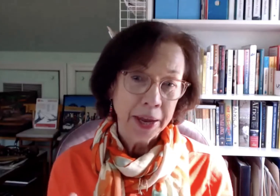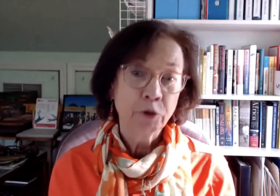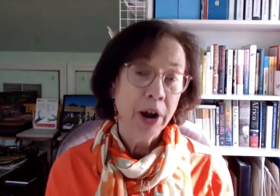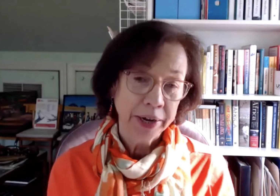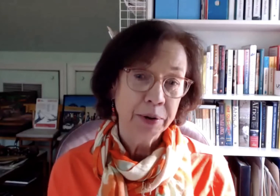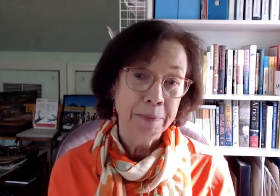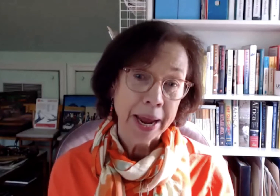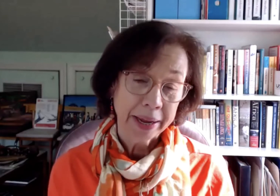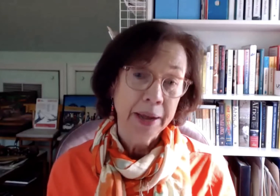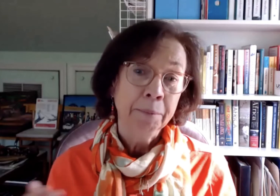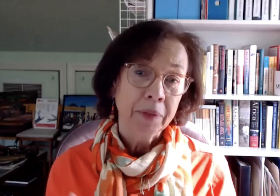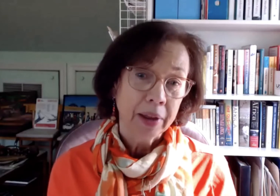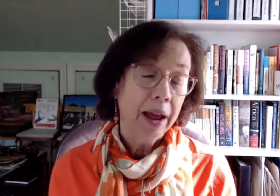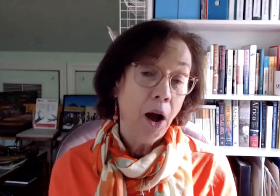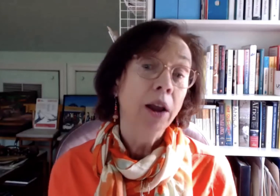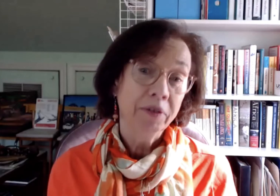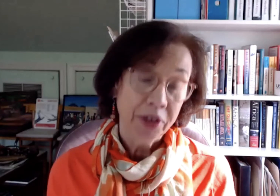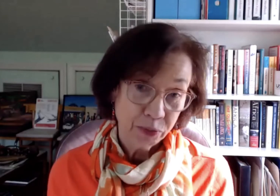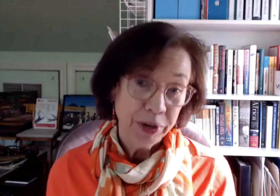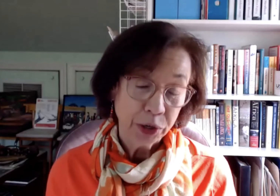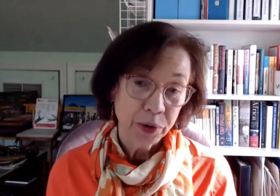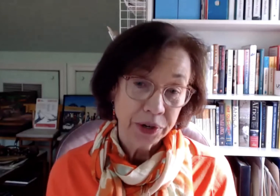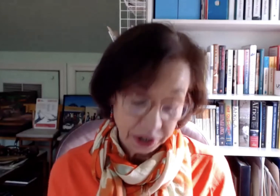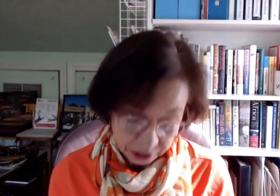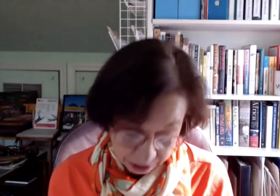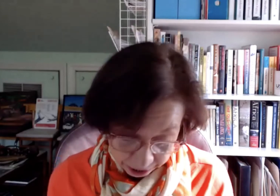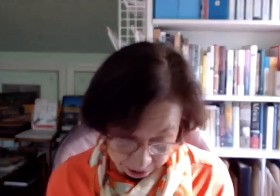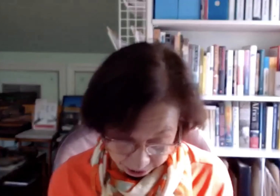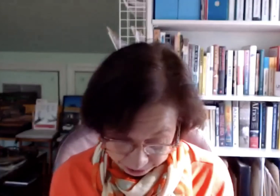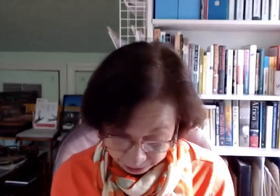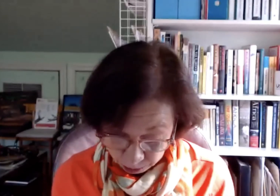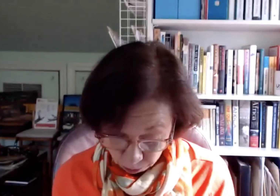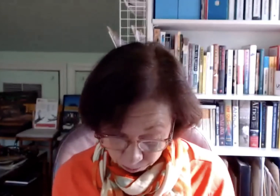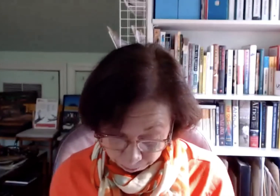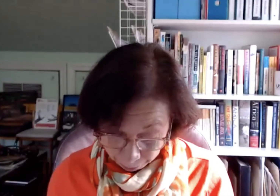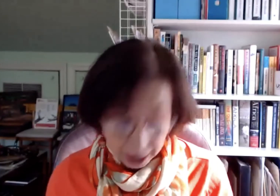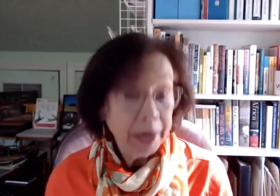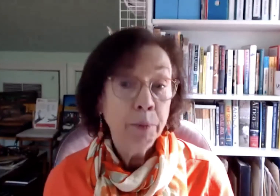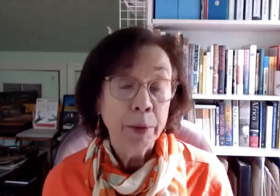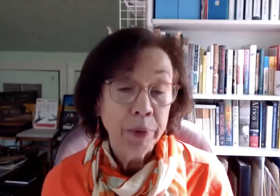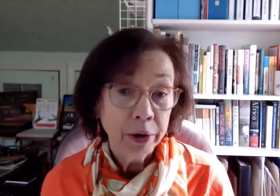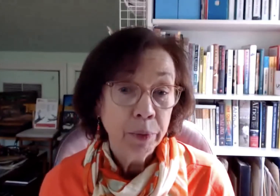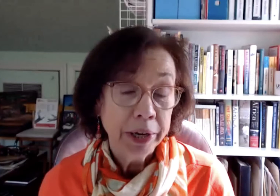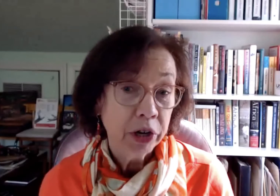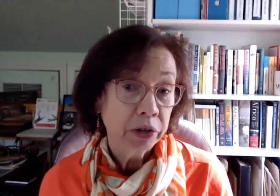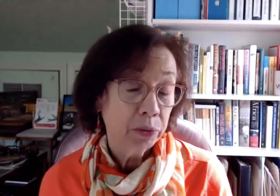in trying to make all of these resources accessible. Anyway, we just,